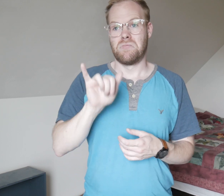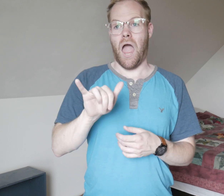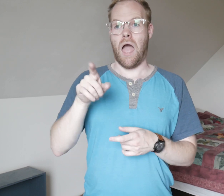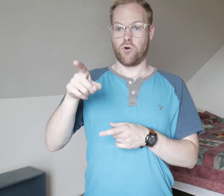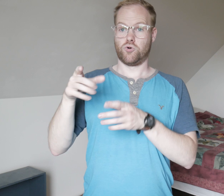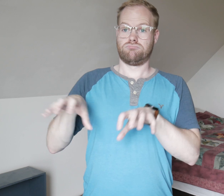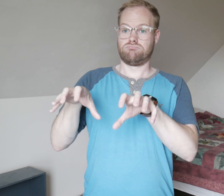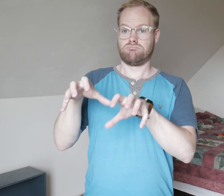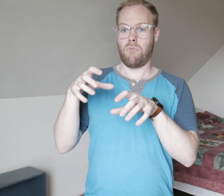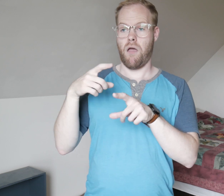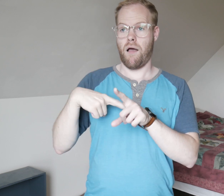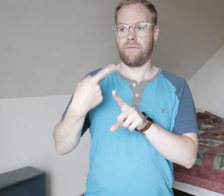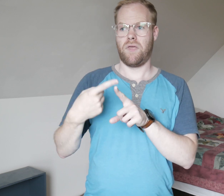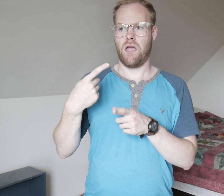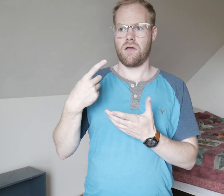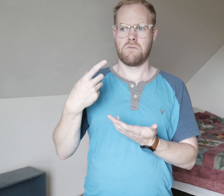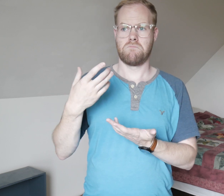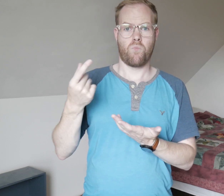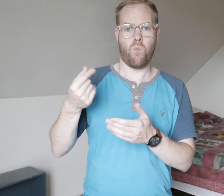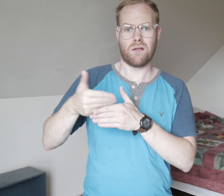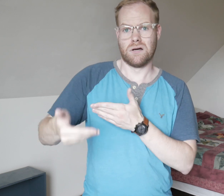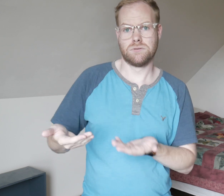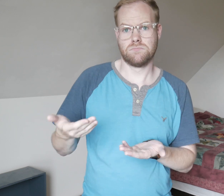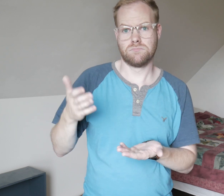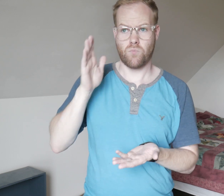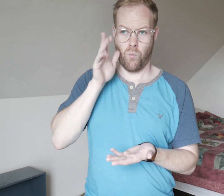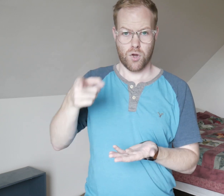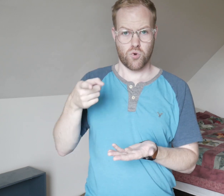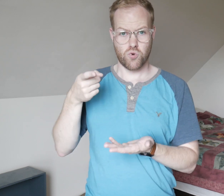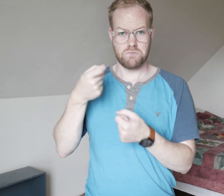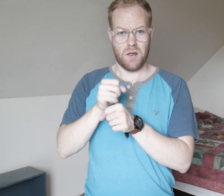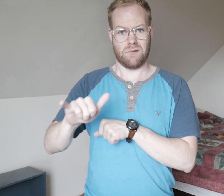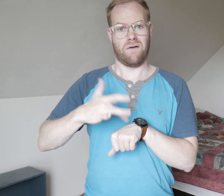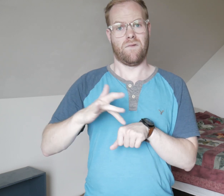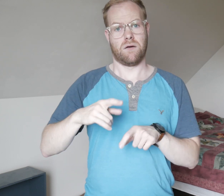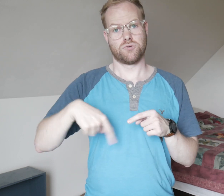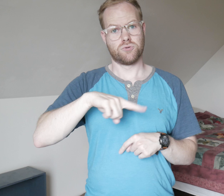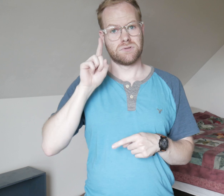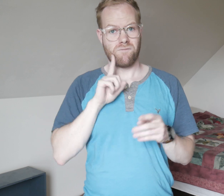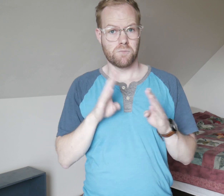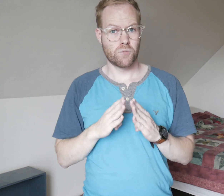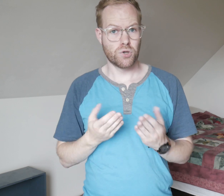You do it, then what's next? Will you make that available to the deaf community?